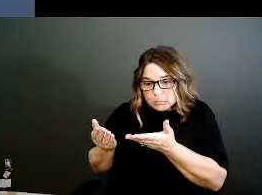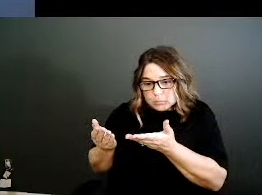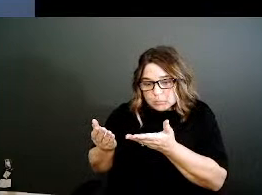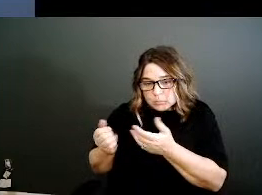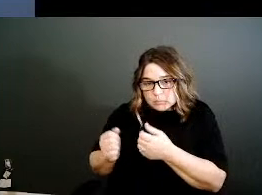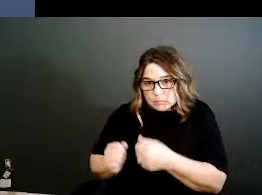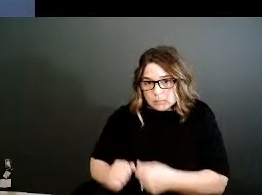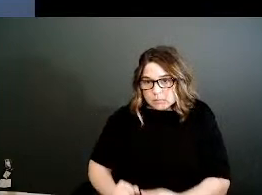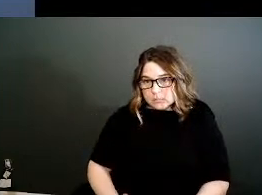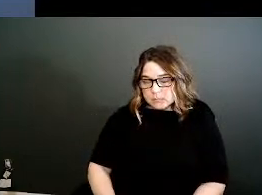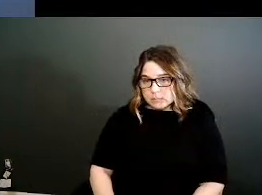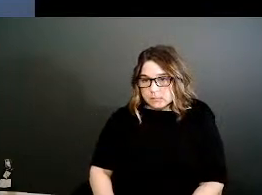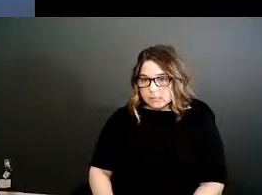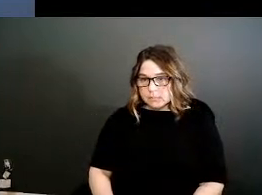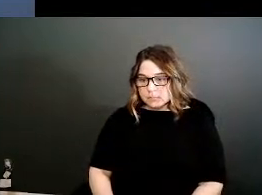ASHLEY CARLSON, AB HE EE